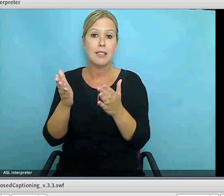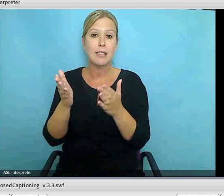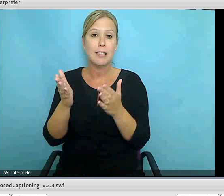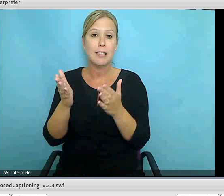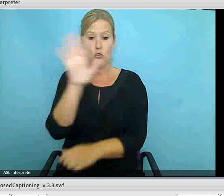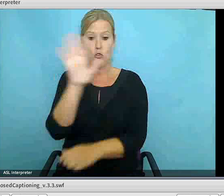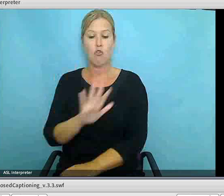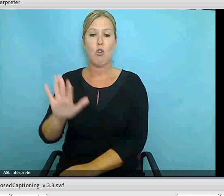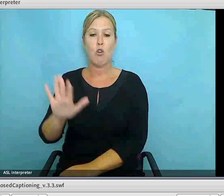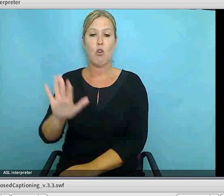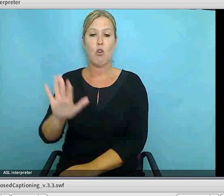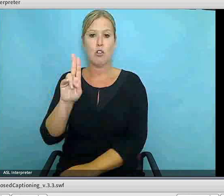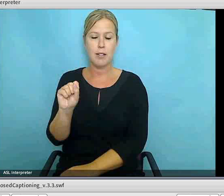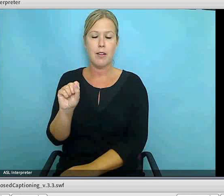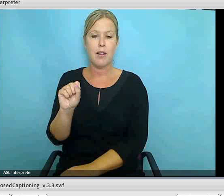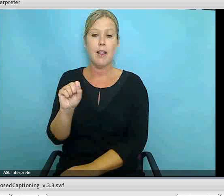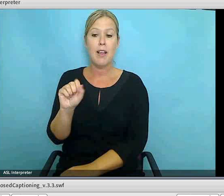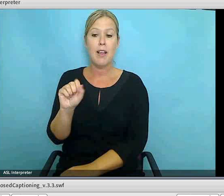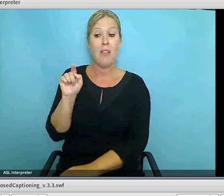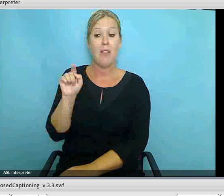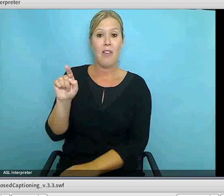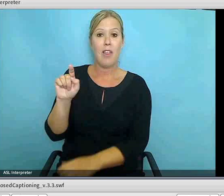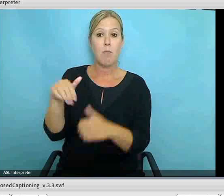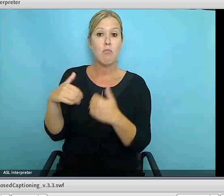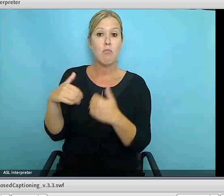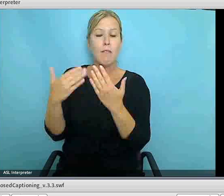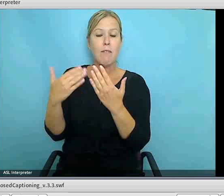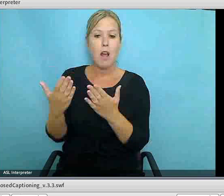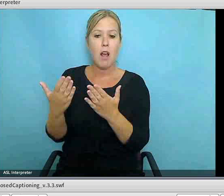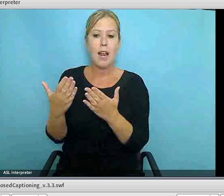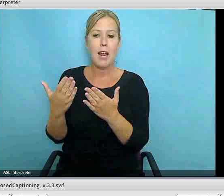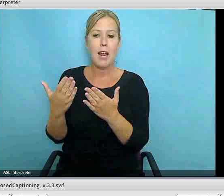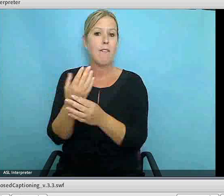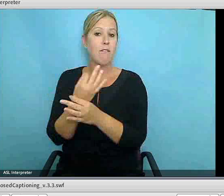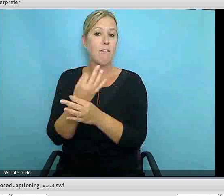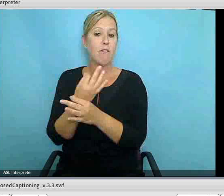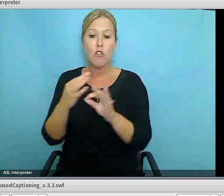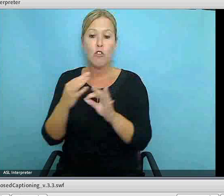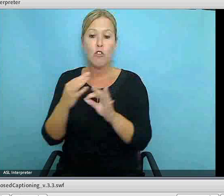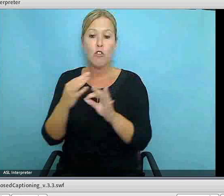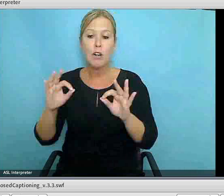They provide free and objective health insurance information and counseling for beneficiaries